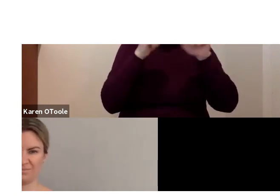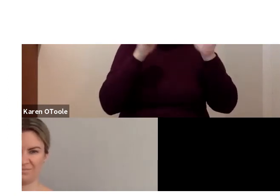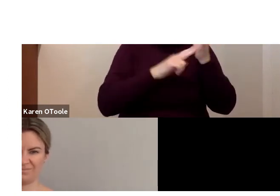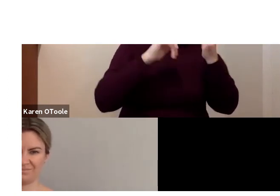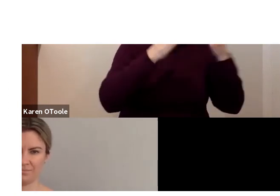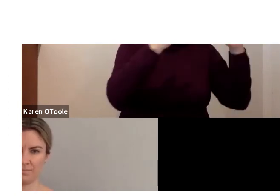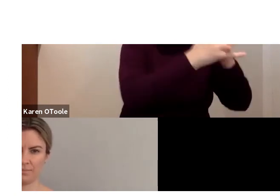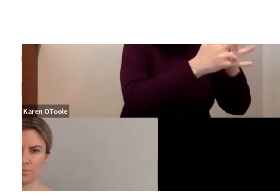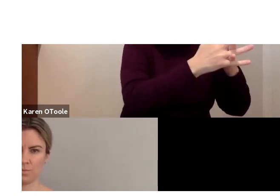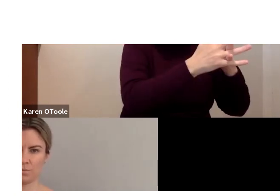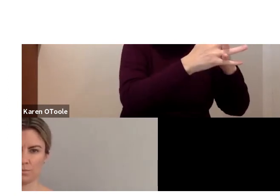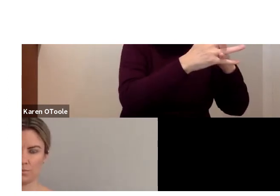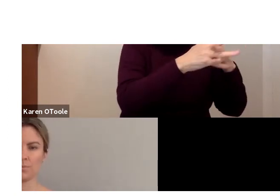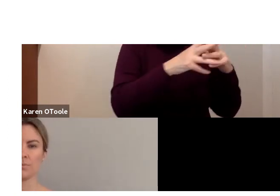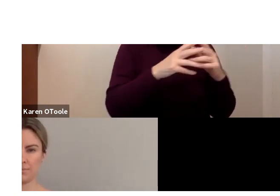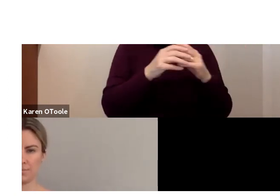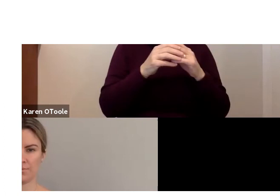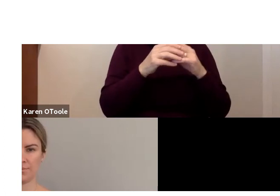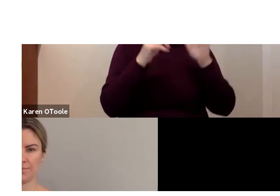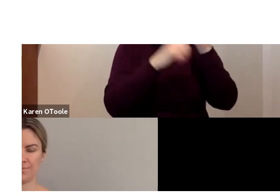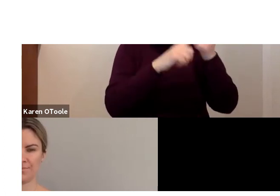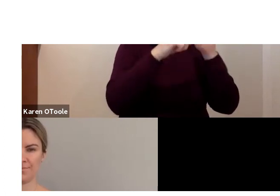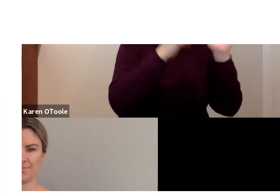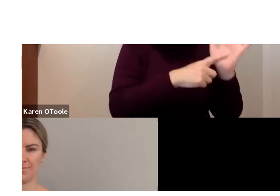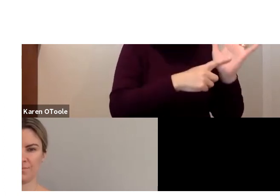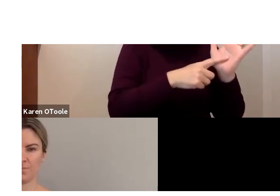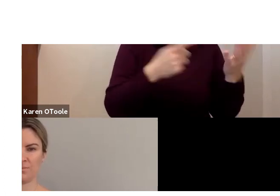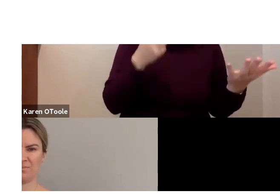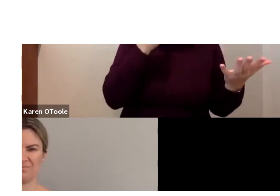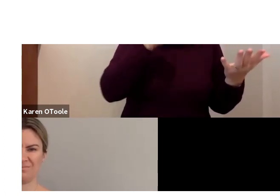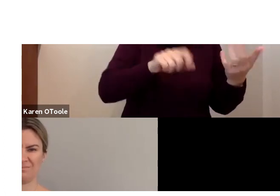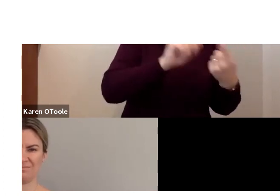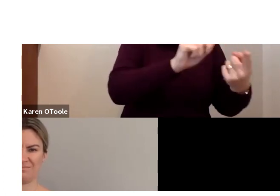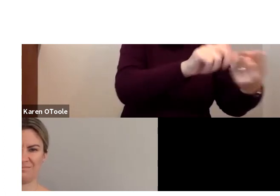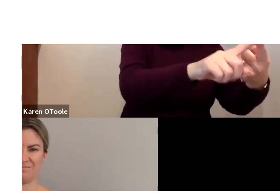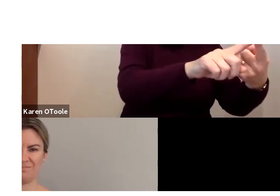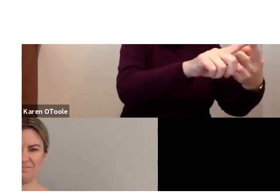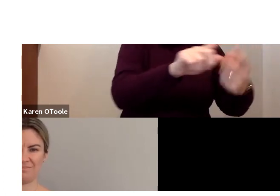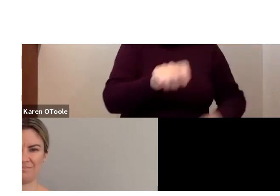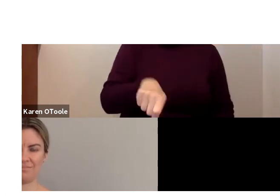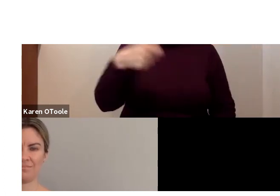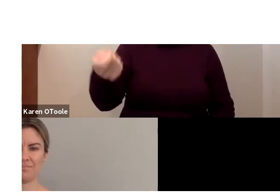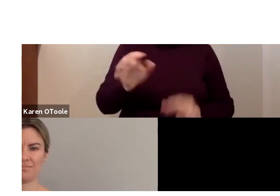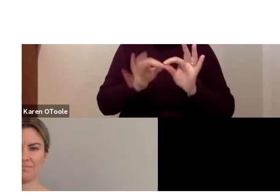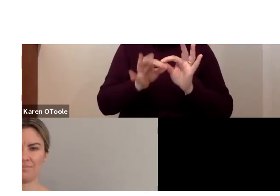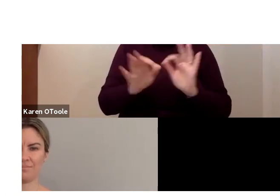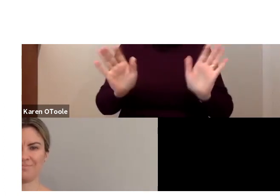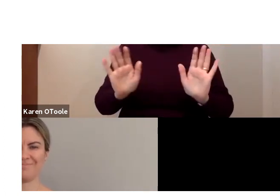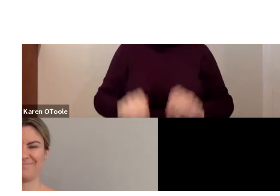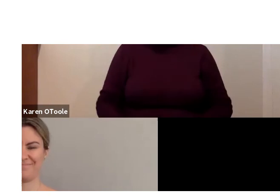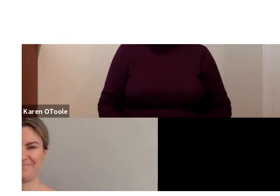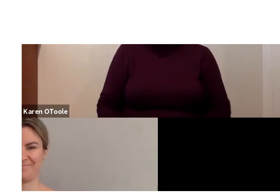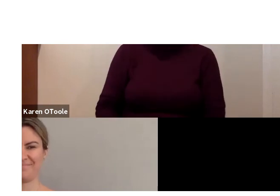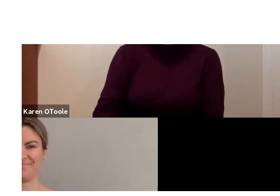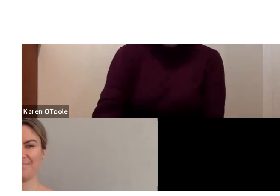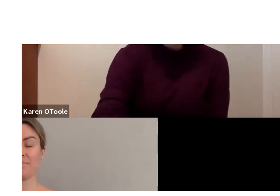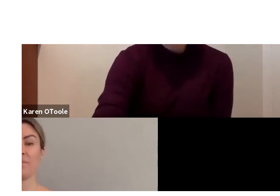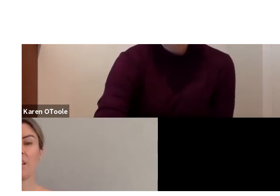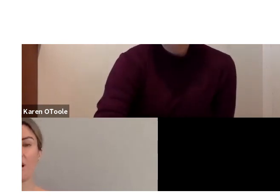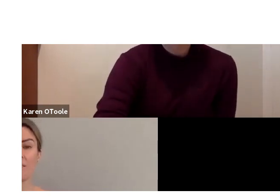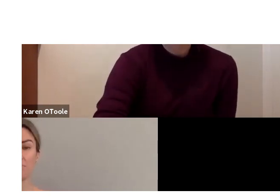It also exists in Japanese and Vietnamese, this one acronym exist